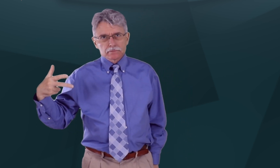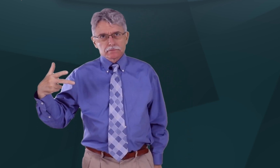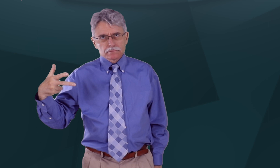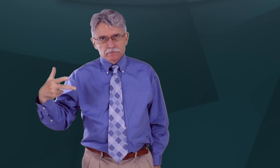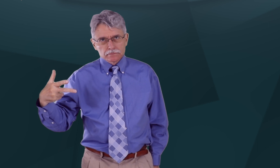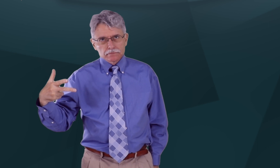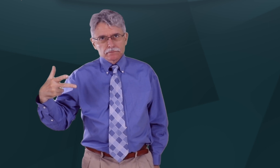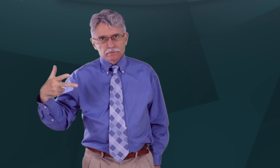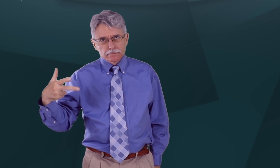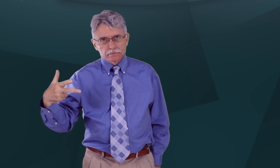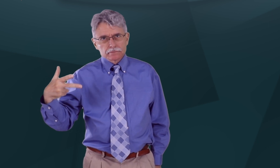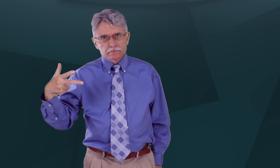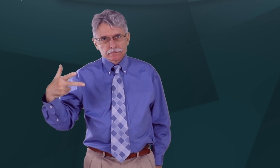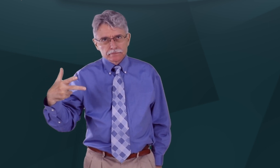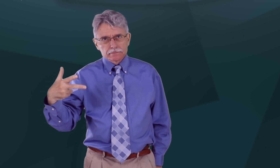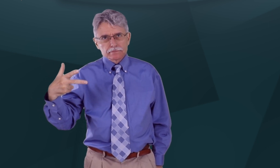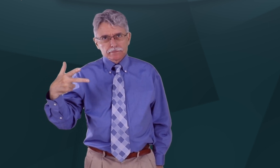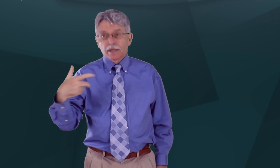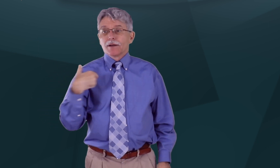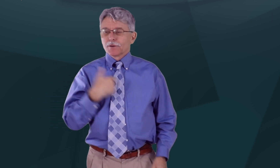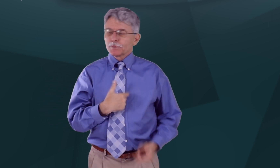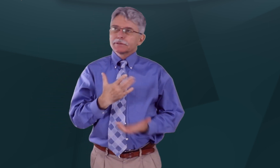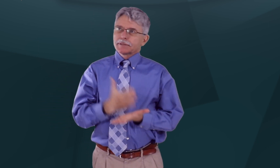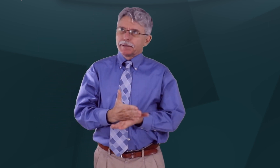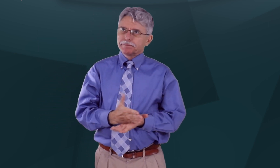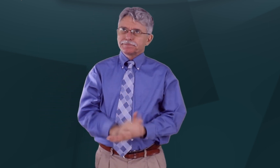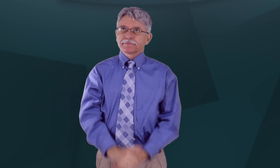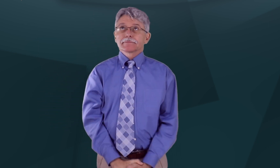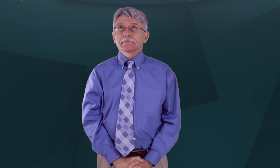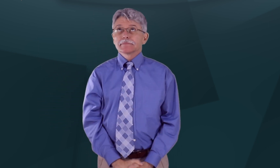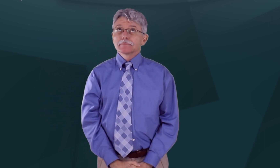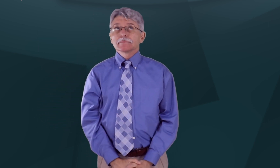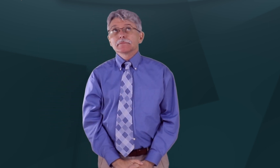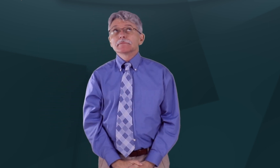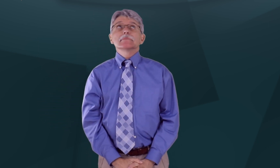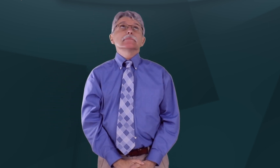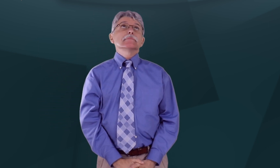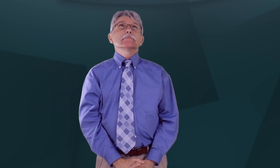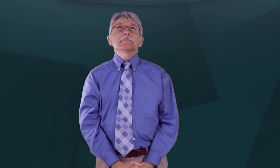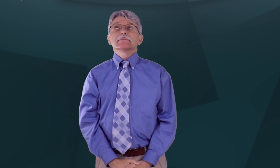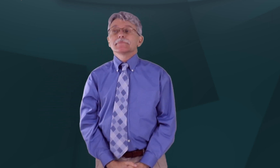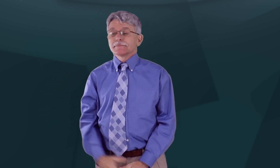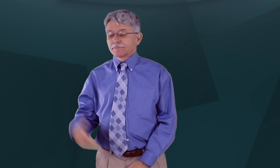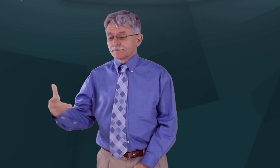was a carriage slowly plodding along the street, and we had to stop and wait and look